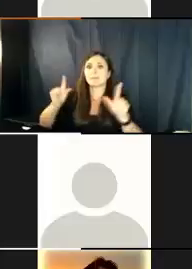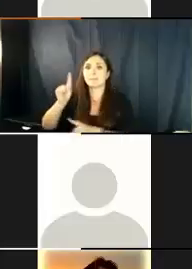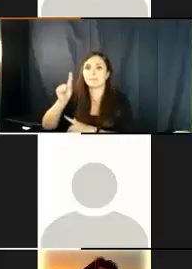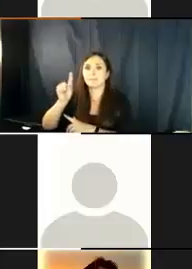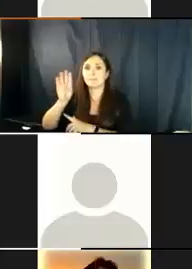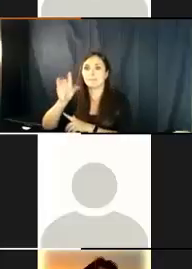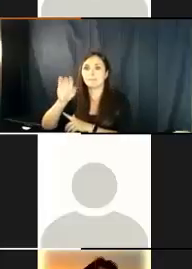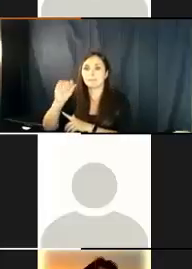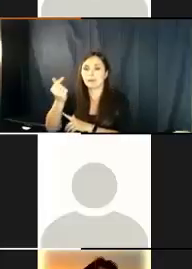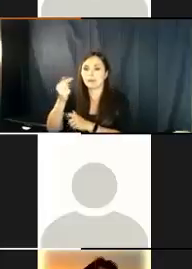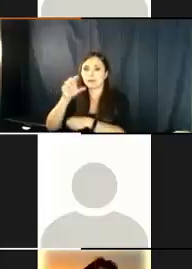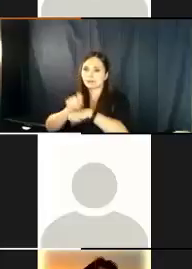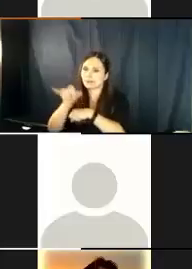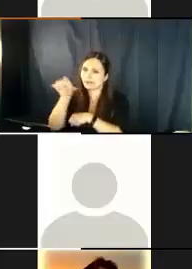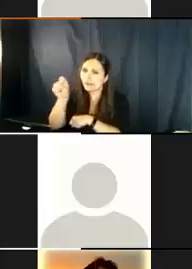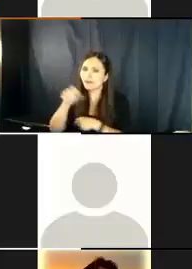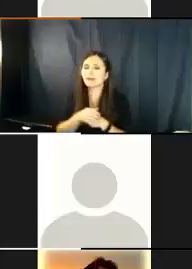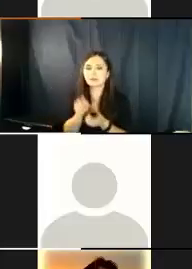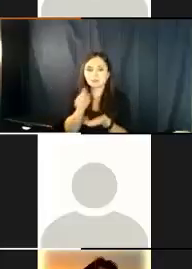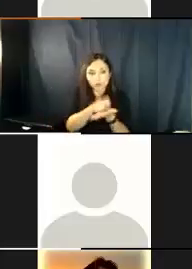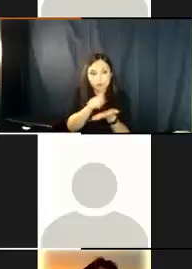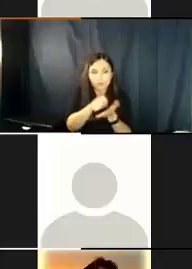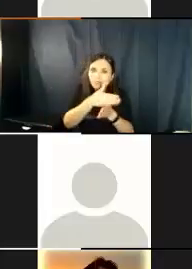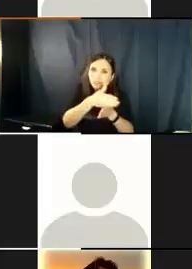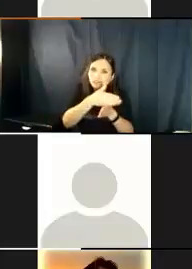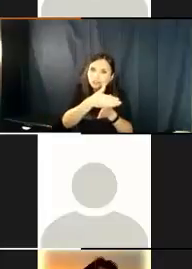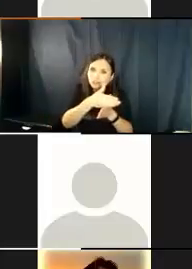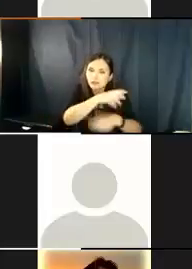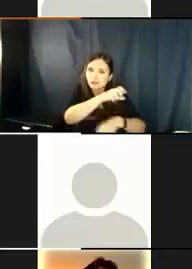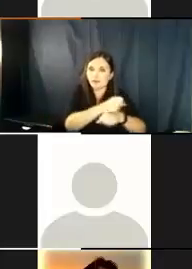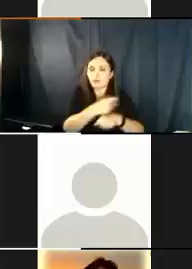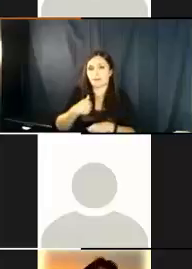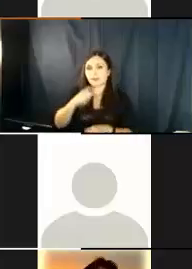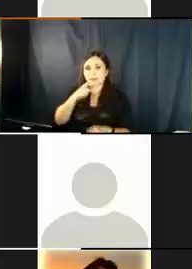Yeah. So I'm a Spanish teacher.